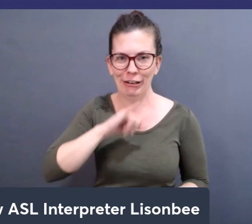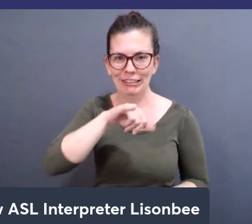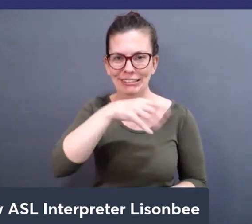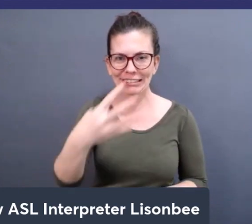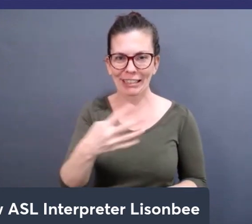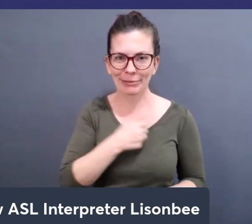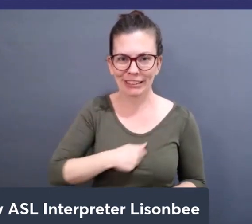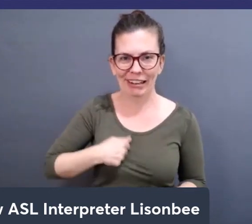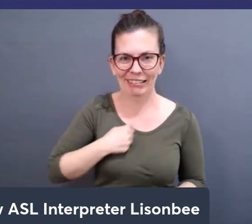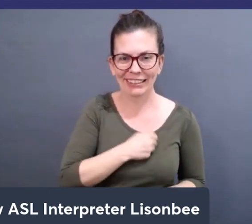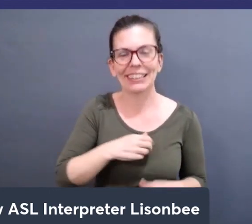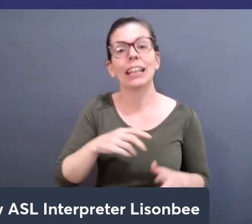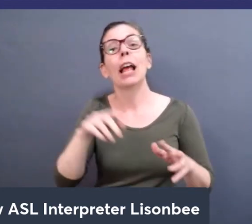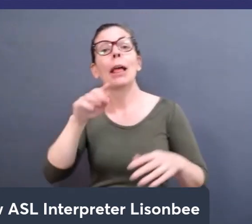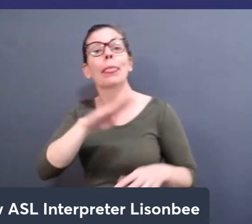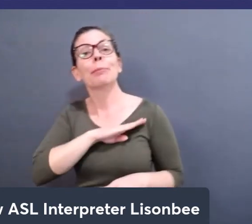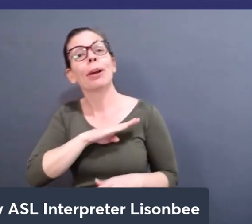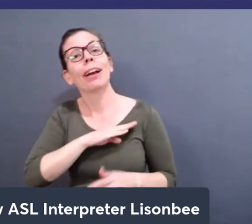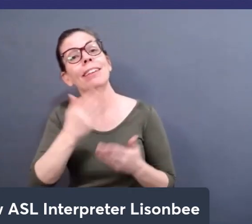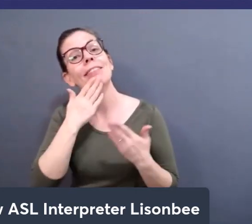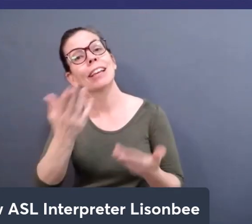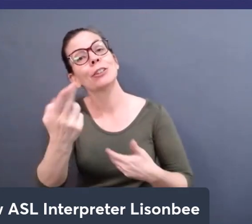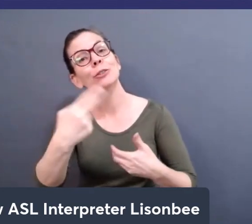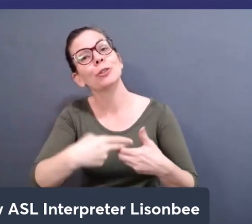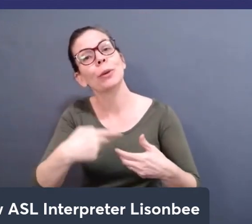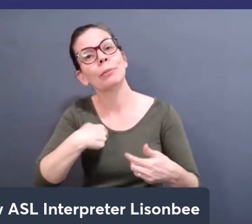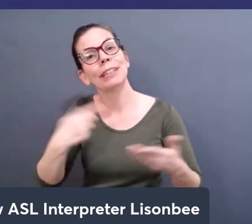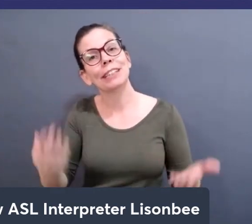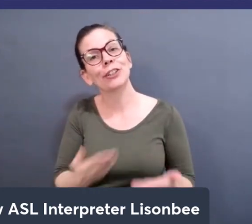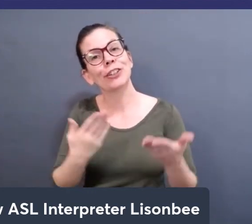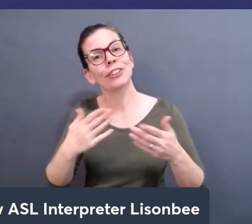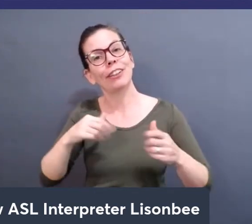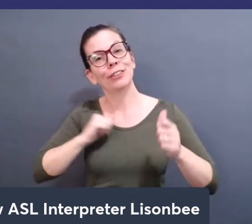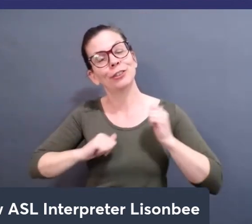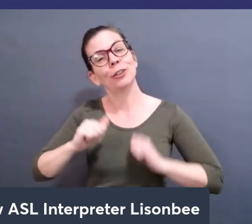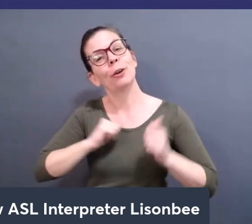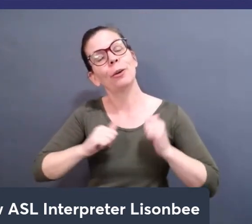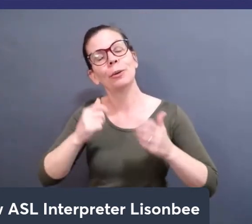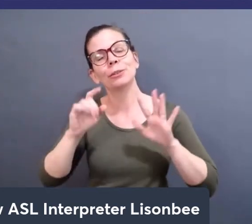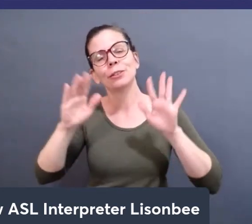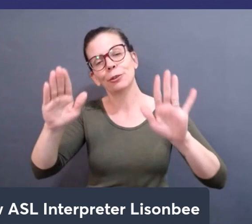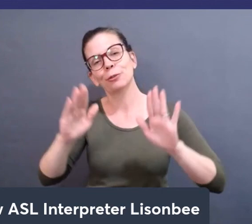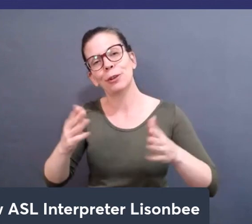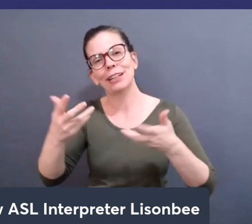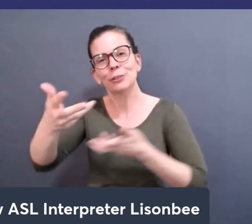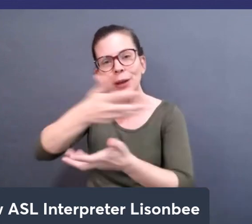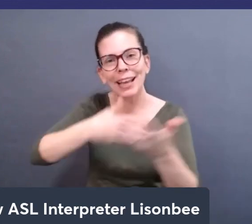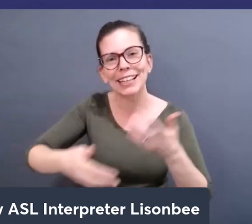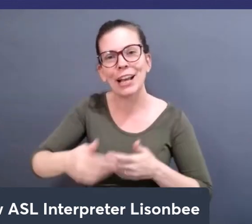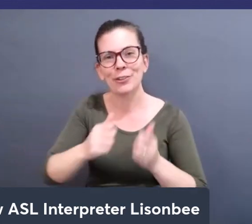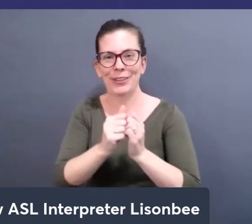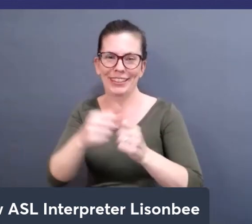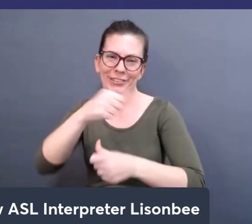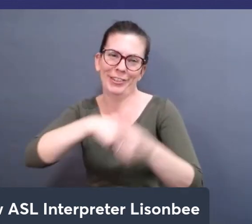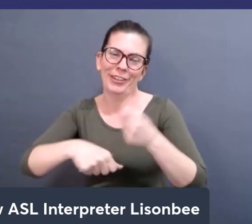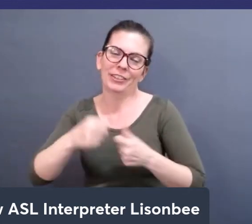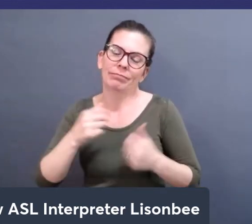And Brian, thank you for joining me here on the show. So great for us to like hang out together. I had a pretty good time.